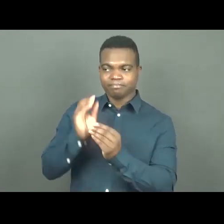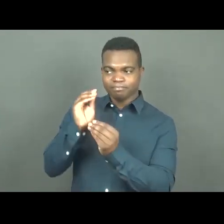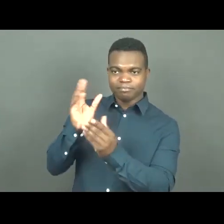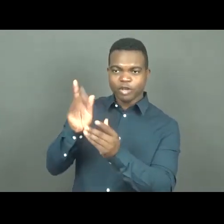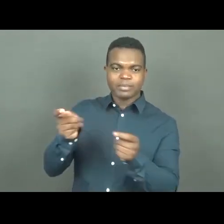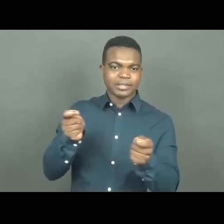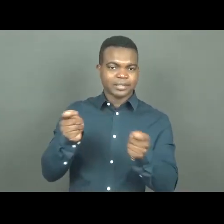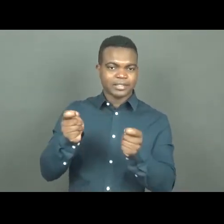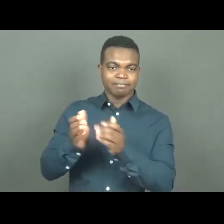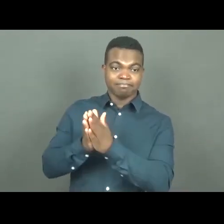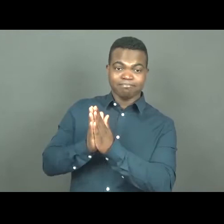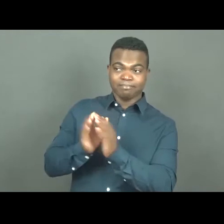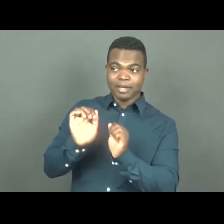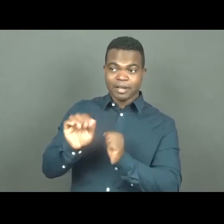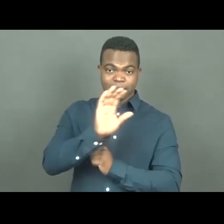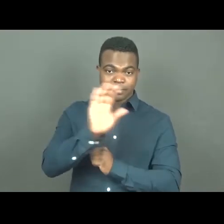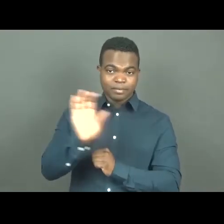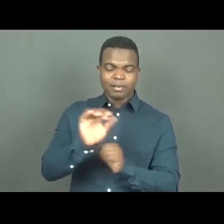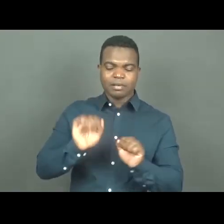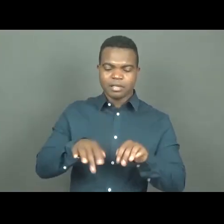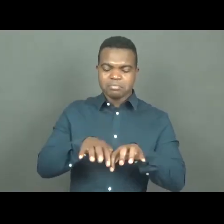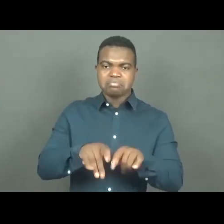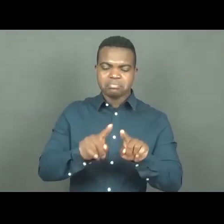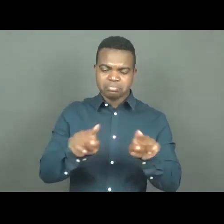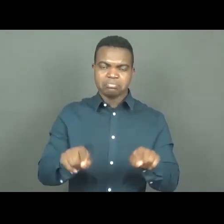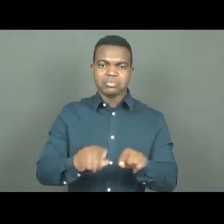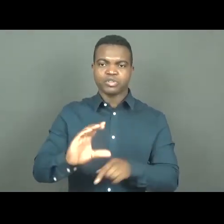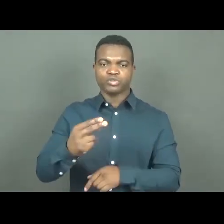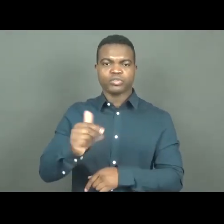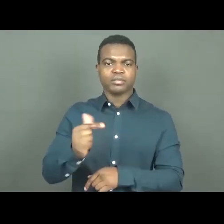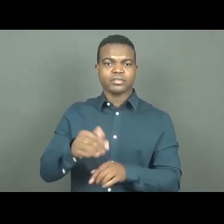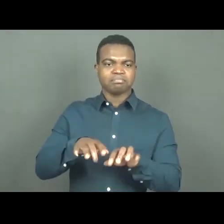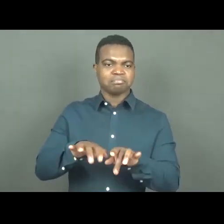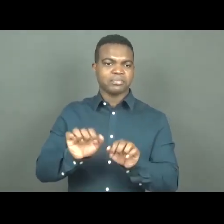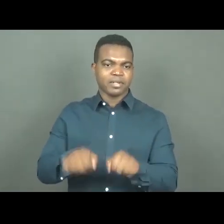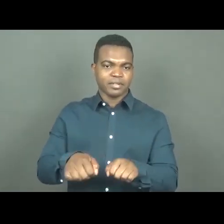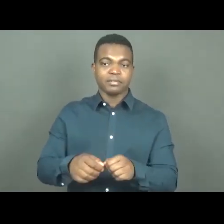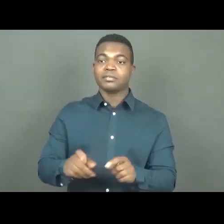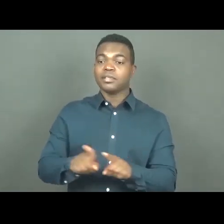at the bottom of your screen or click on the external link provided in the chat box.